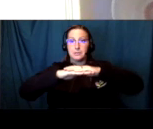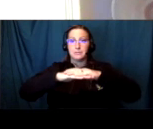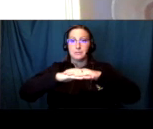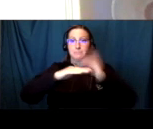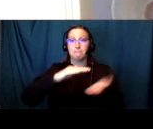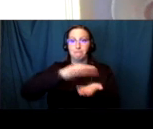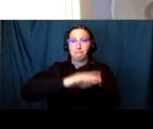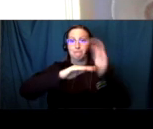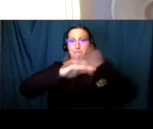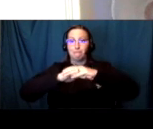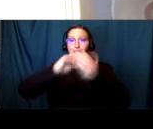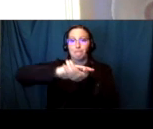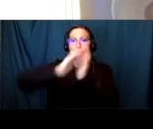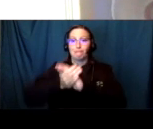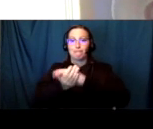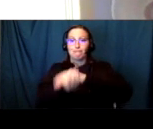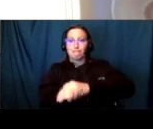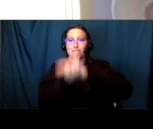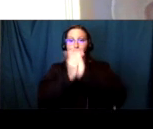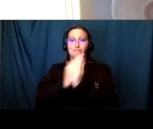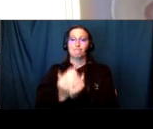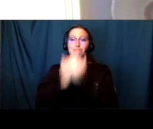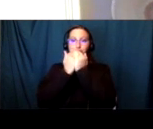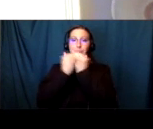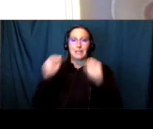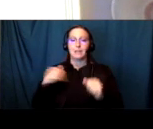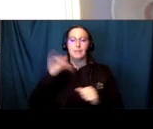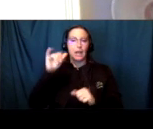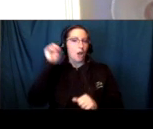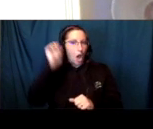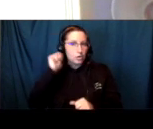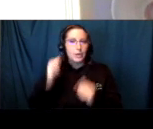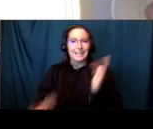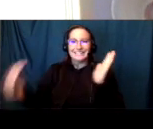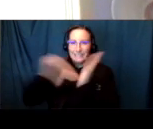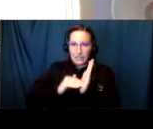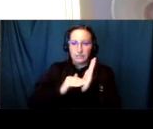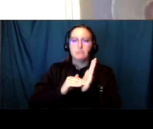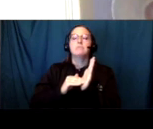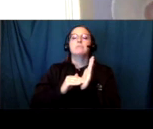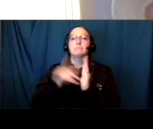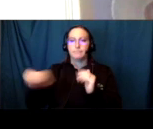the last thing they remember is the auditory memory of what it sounded like. That's what an auditory sandwich is. And